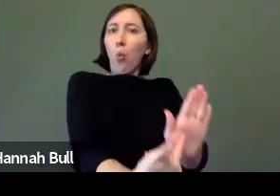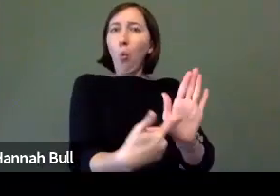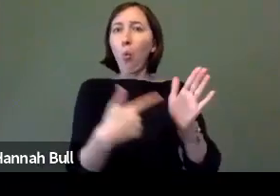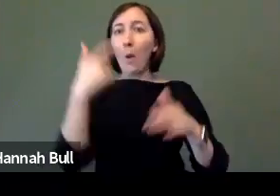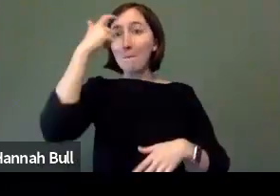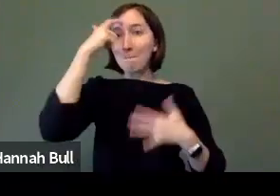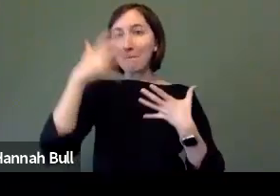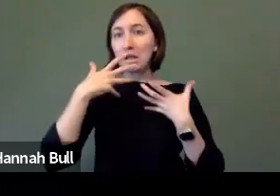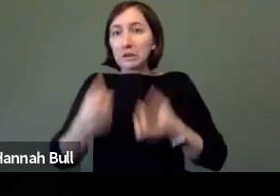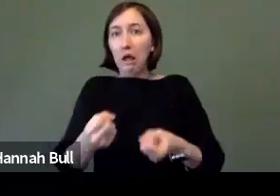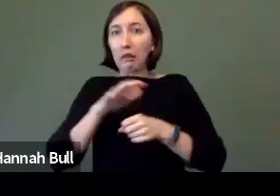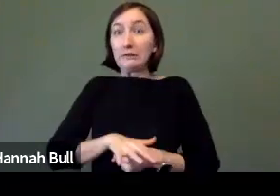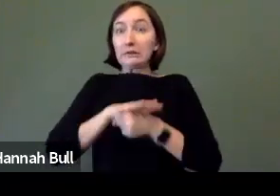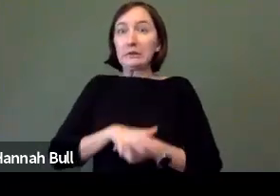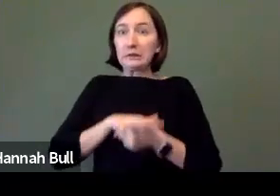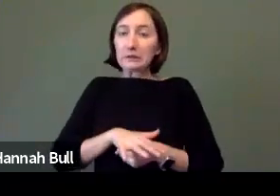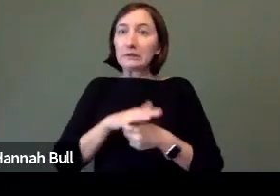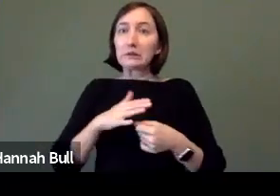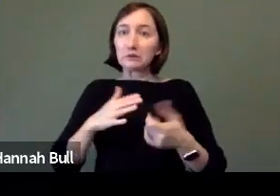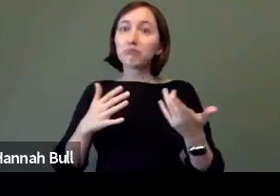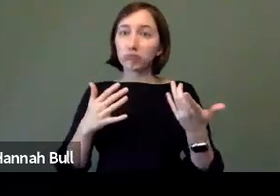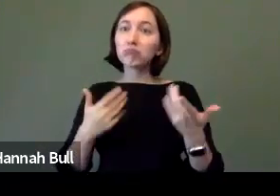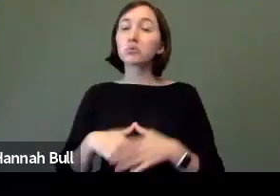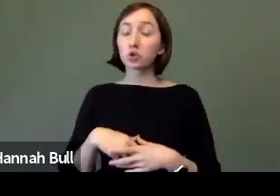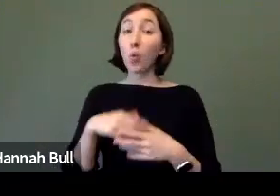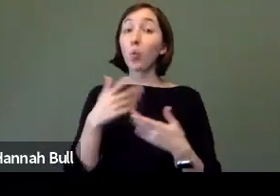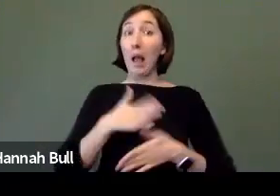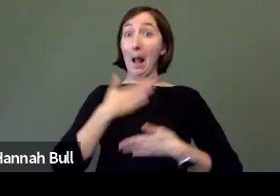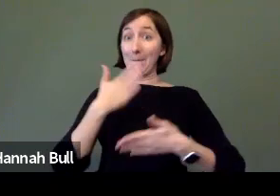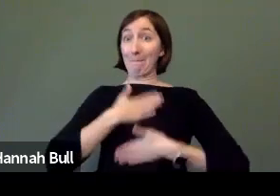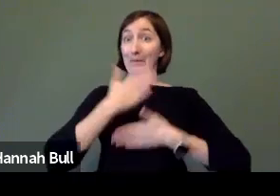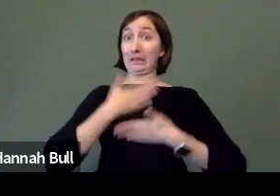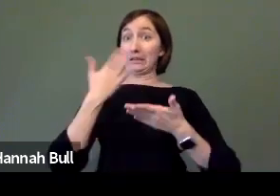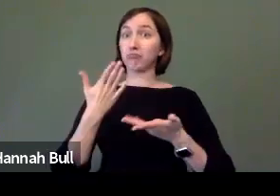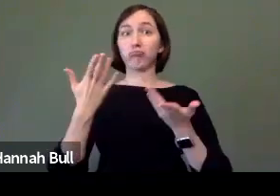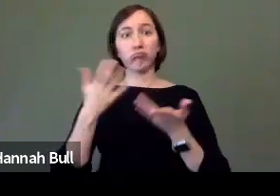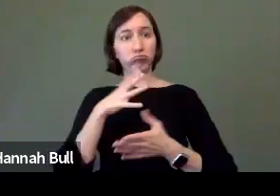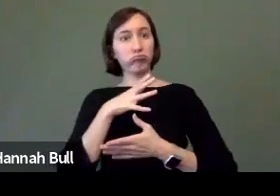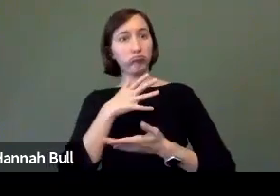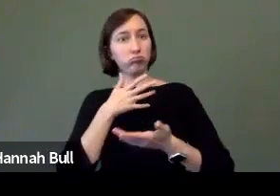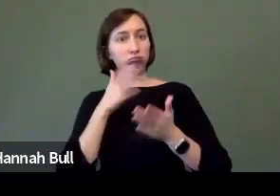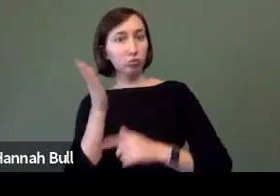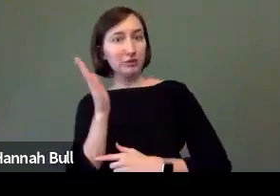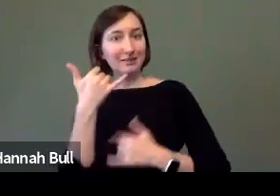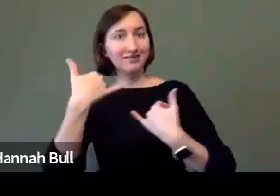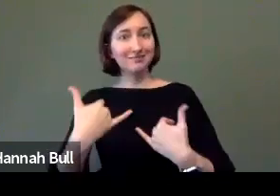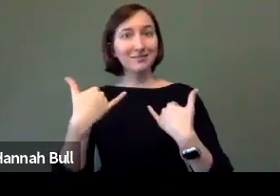As I said, we are happy to be here with you today from the Center for Inclusive Design and Innovation